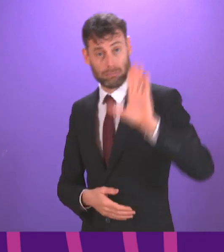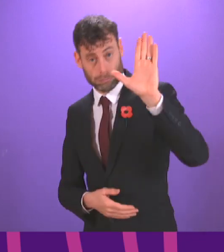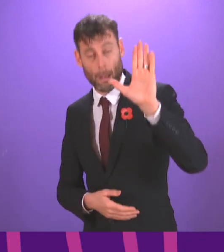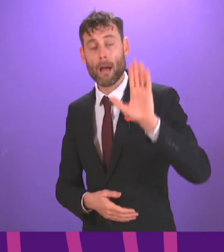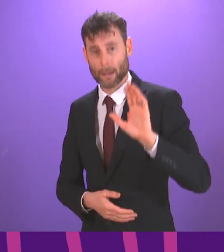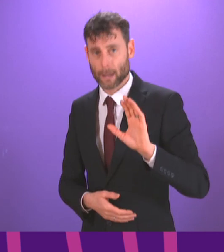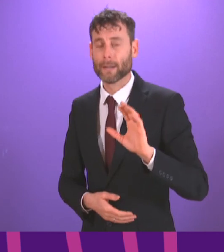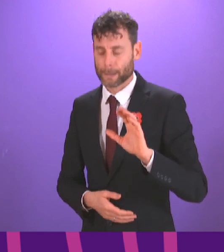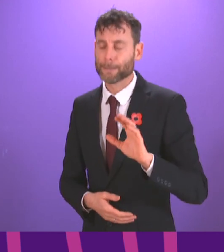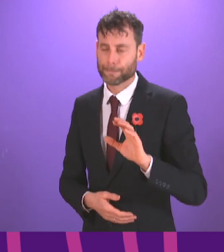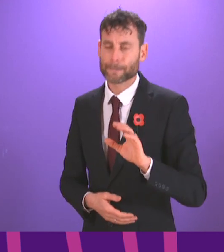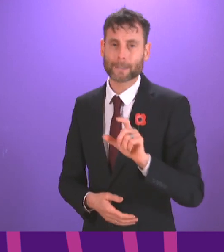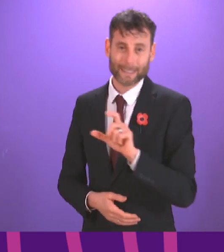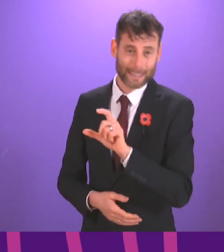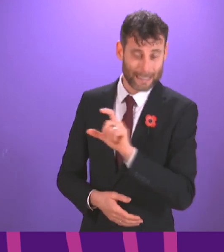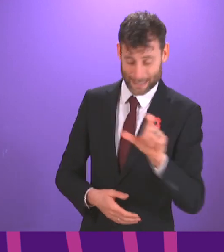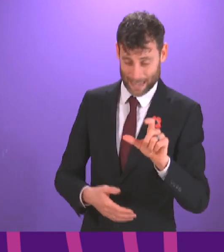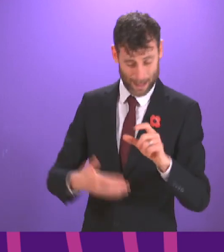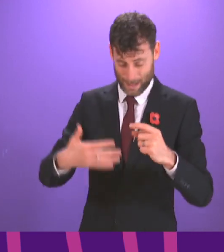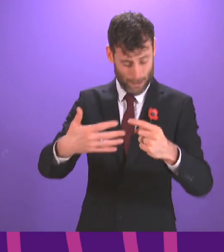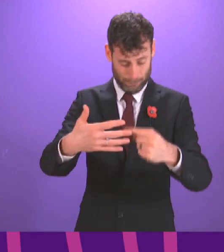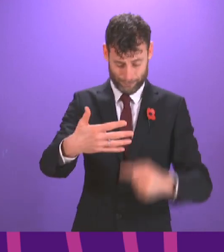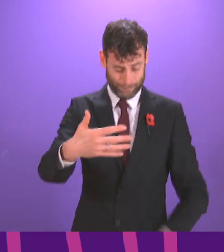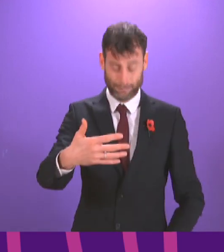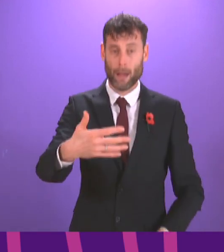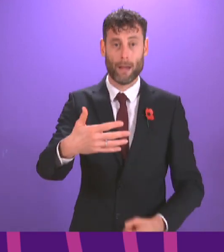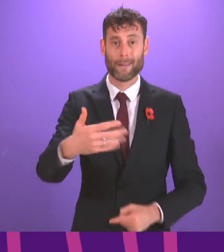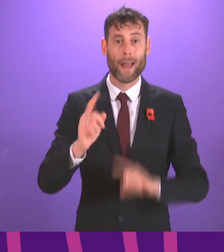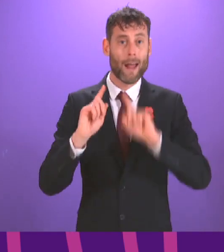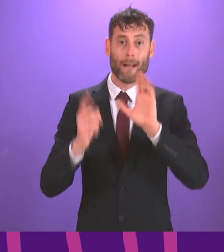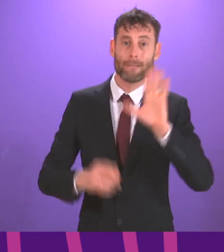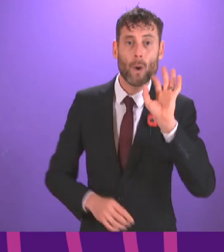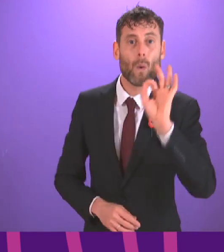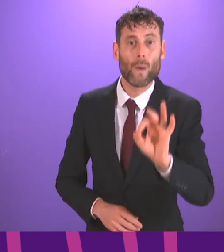There are still more than a dozen members who wished to ask the First Minister a question